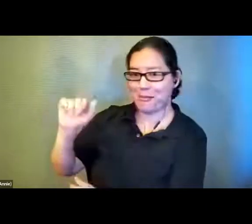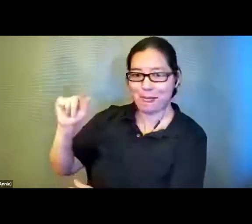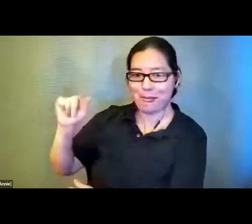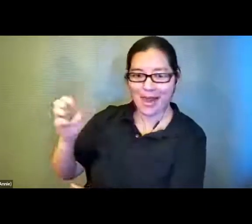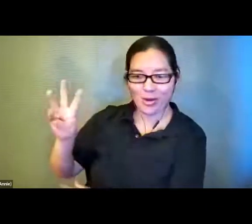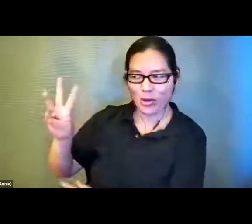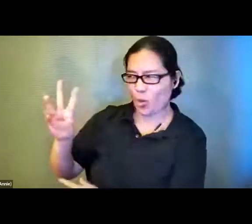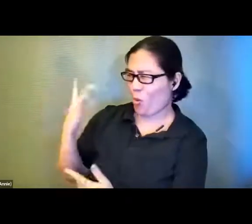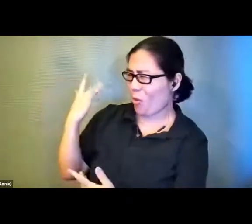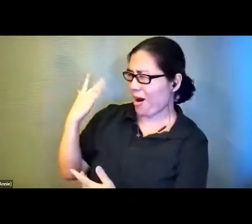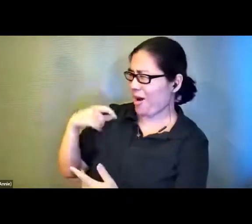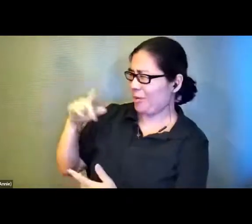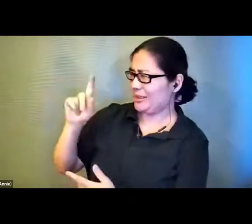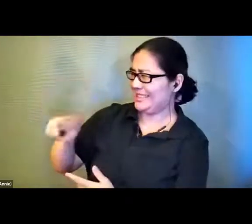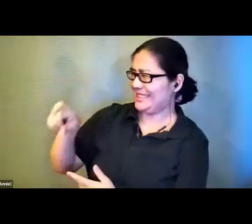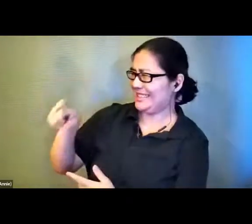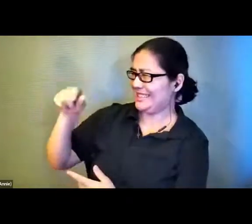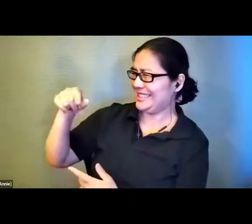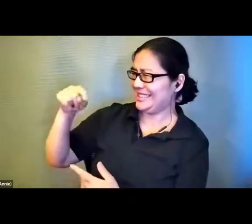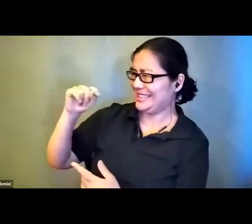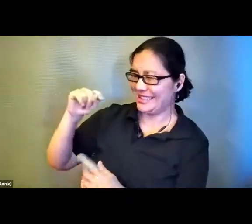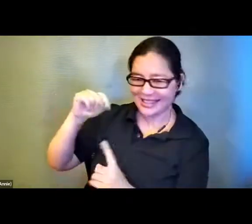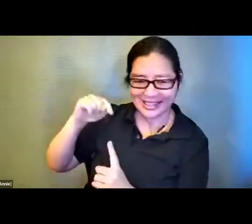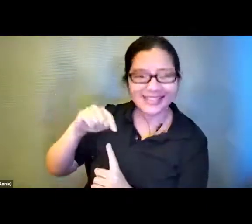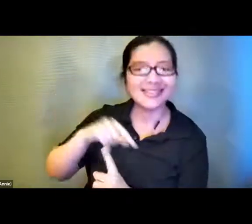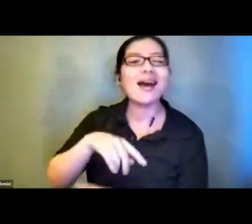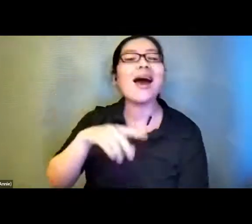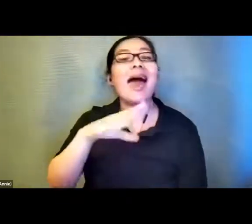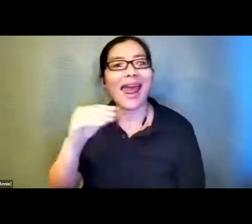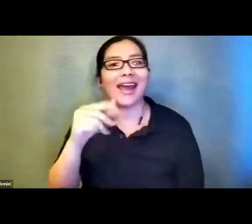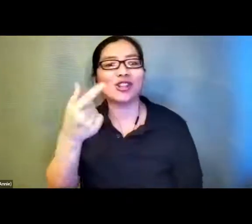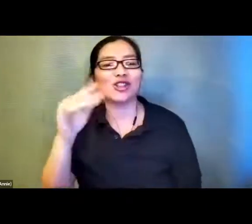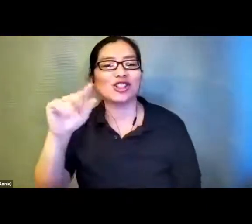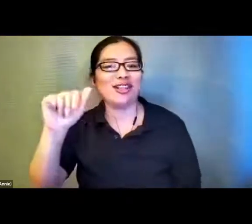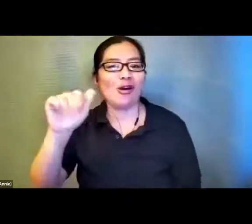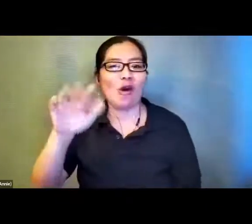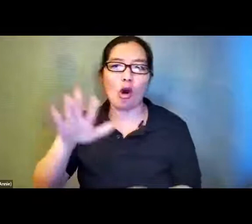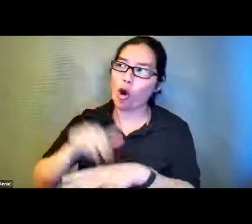and Gina OOS call to action. We're grateful to the publisher who